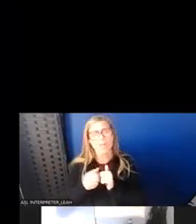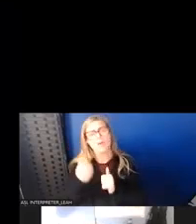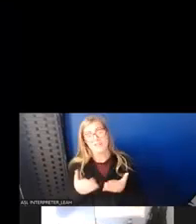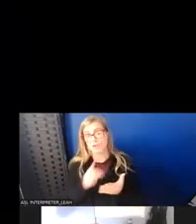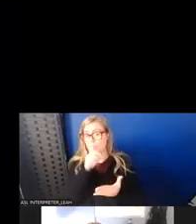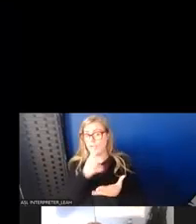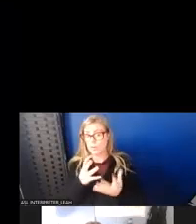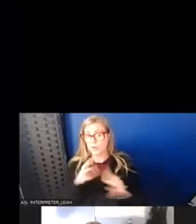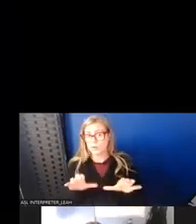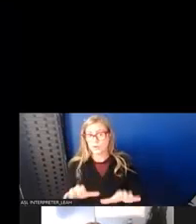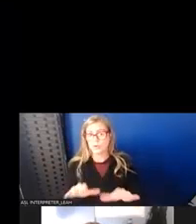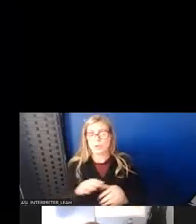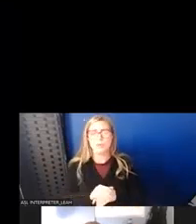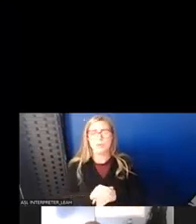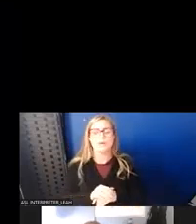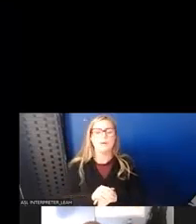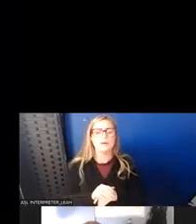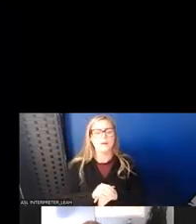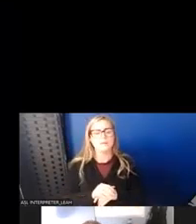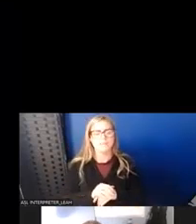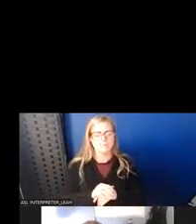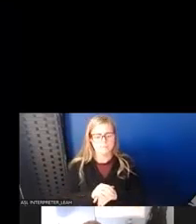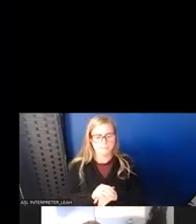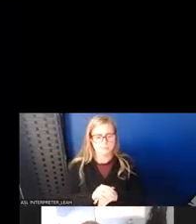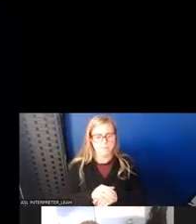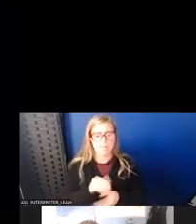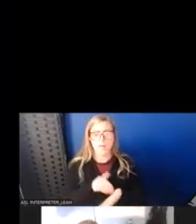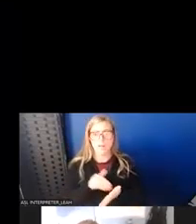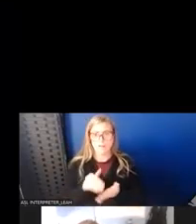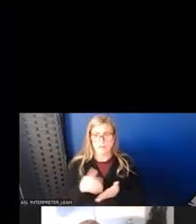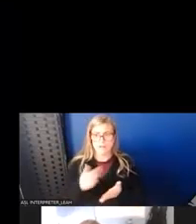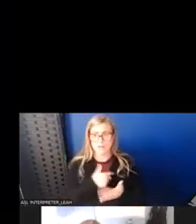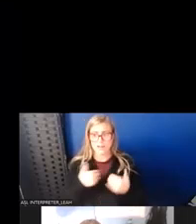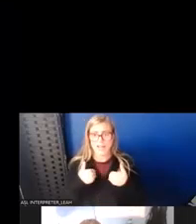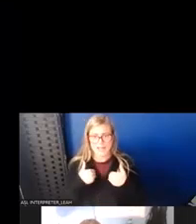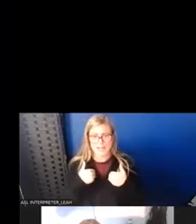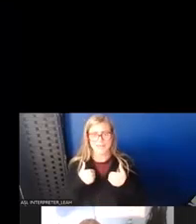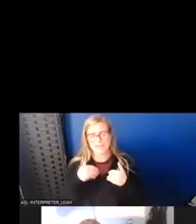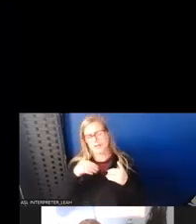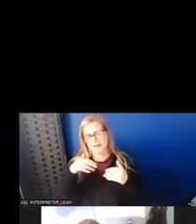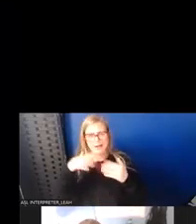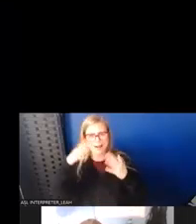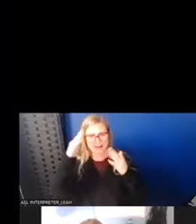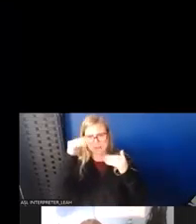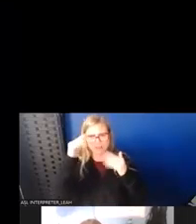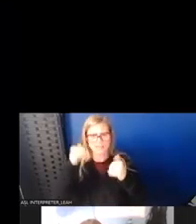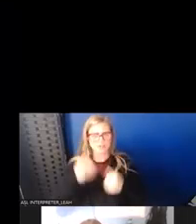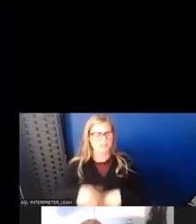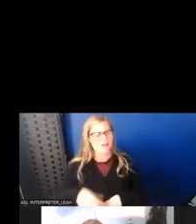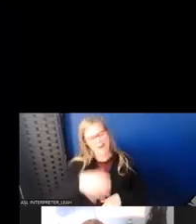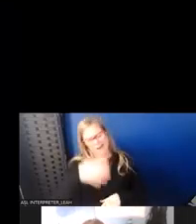and sharing, because we often have these expectations perhaps that we know a lot about each other that actually we don't.